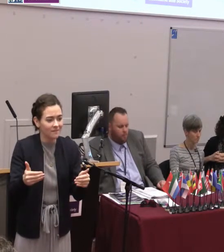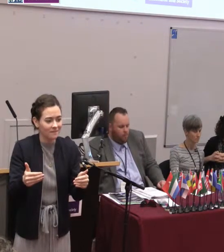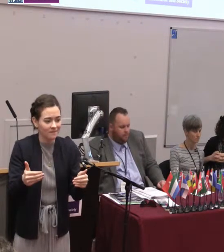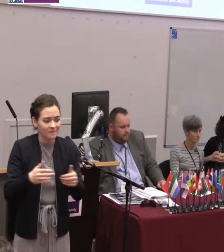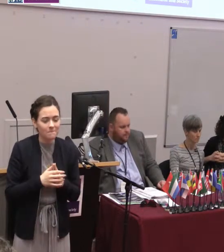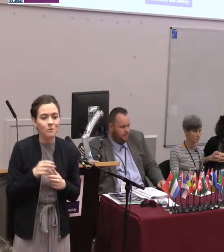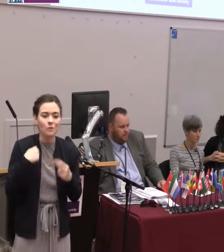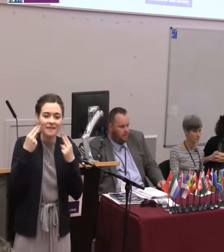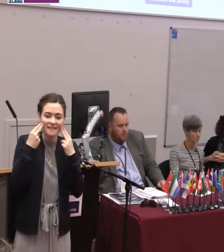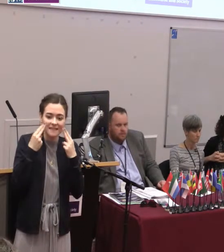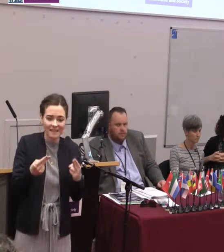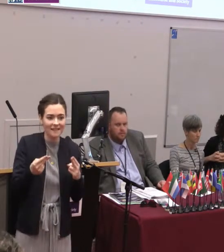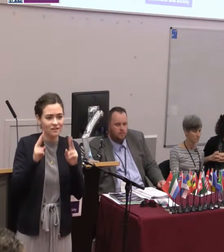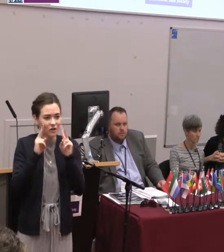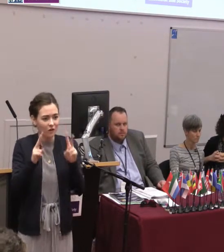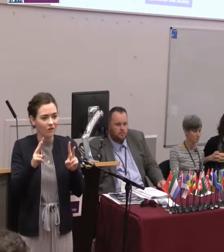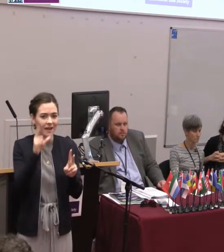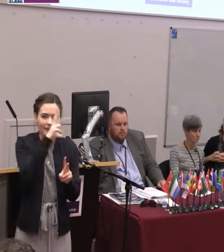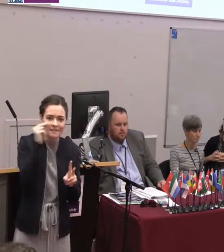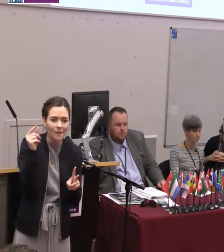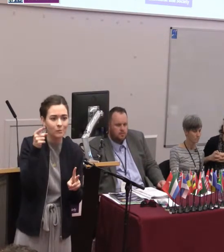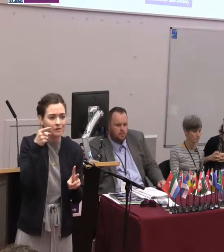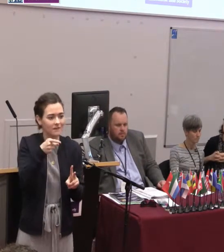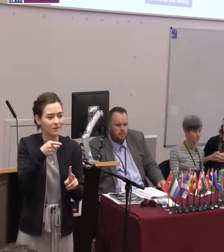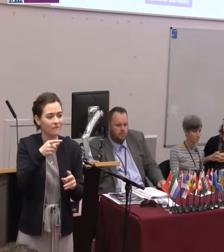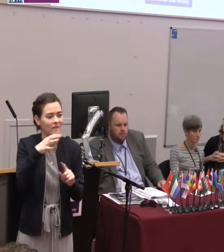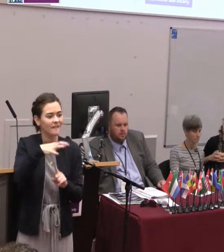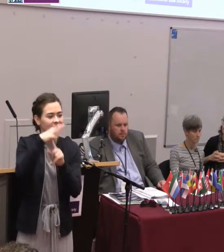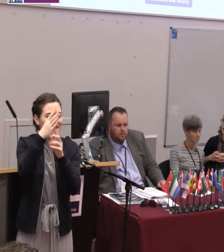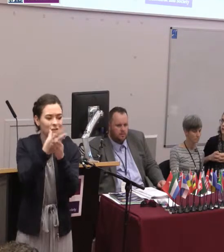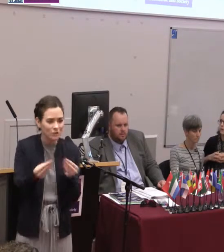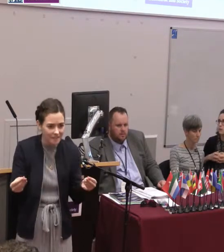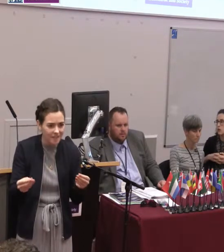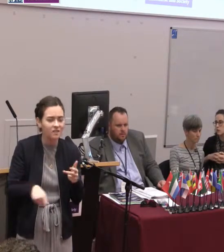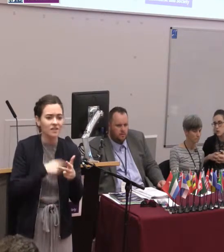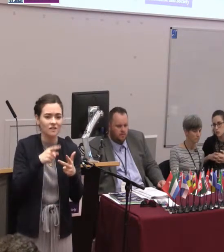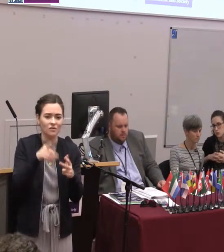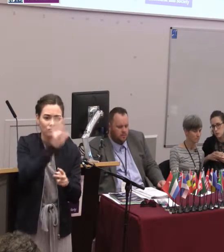We need to look at as examples of deinstitutionalisation around the world.